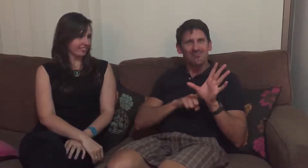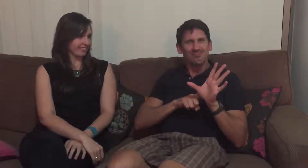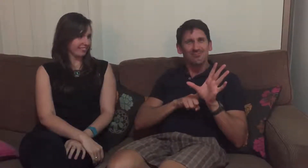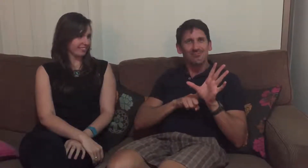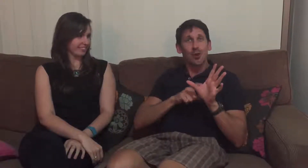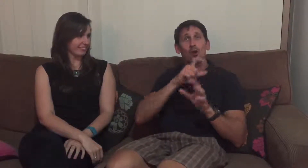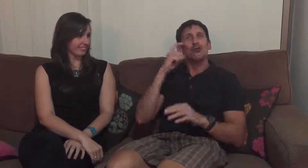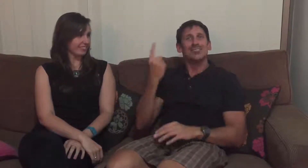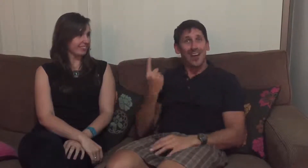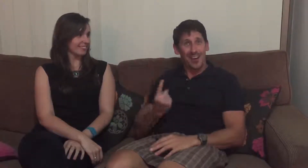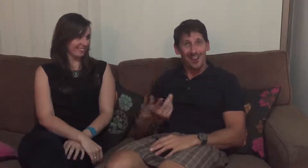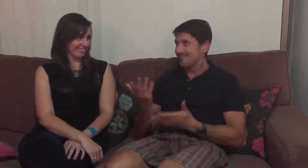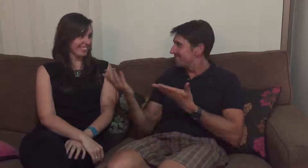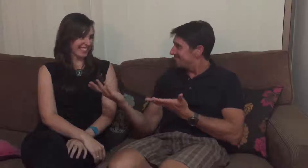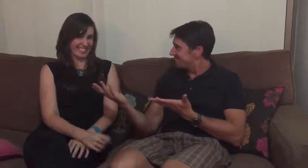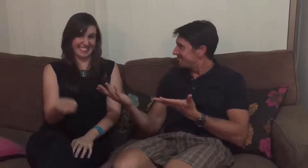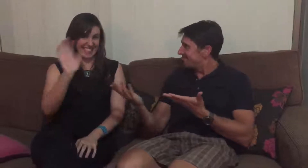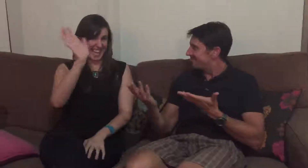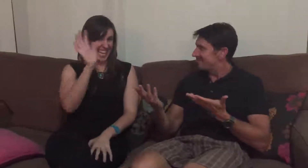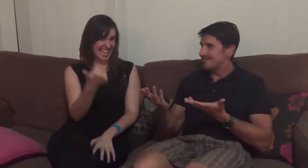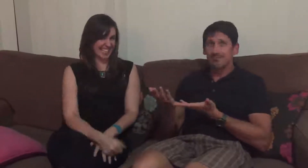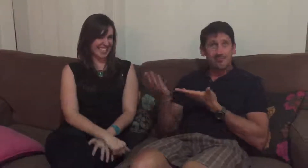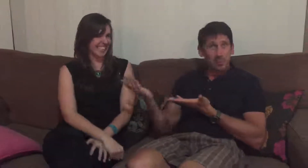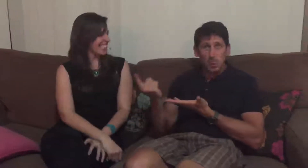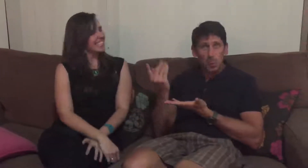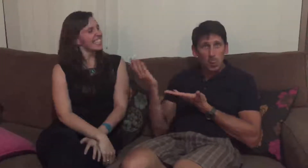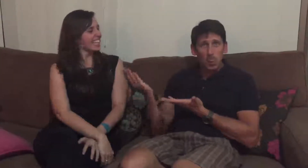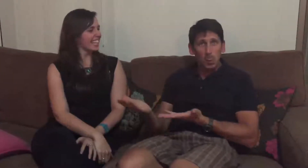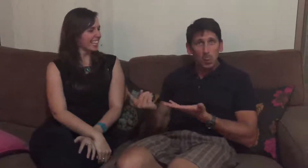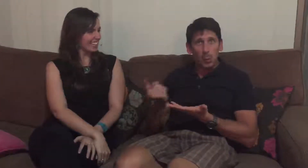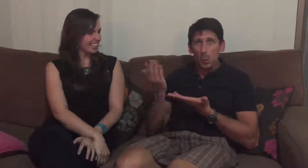Welcome, Drisana, and hi. Hi. You may be wondering who Drisana is.